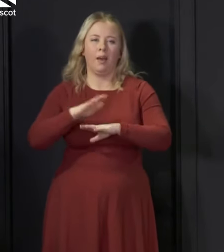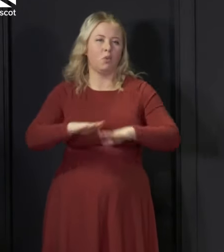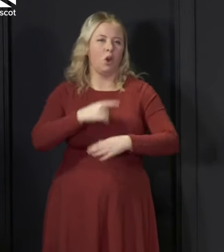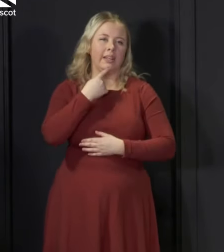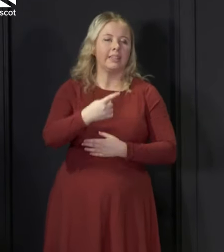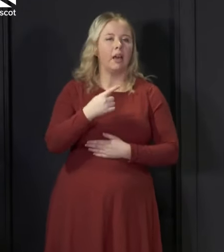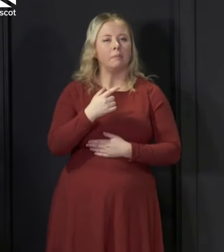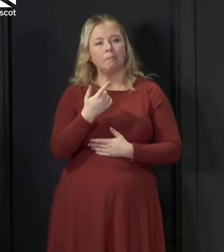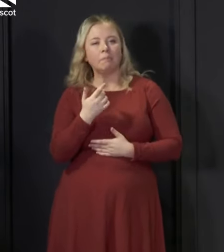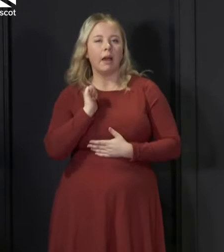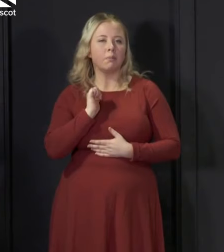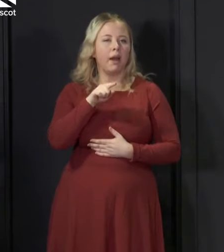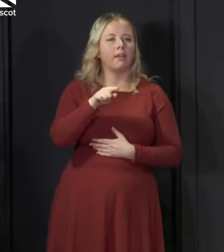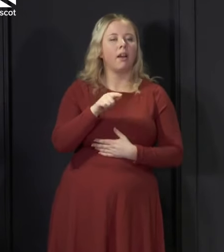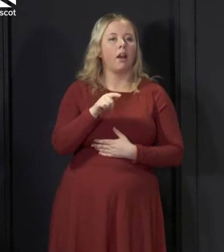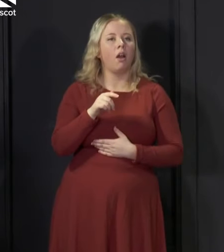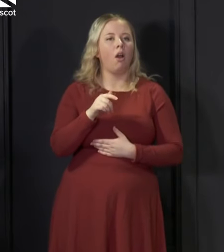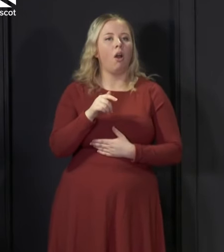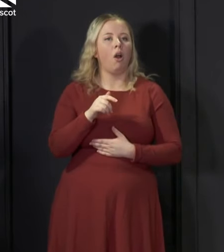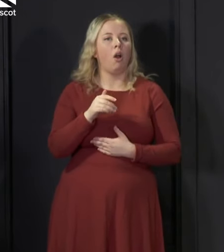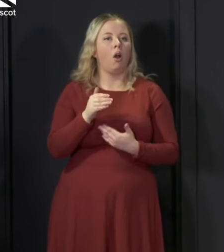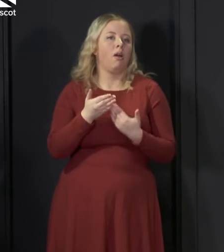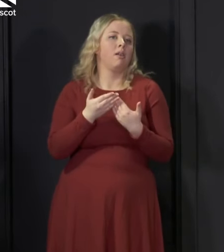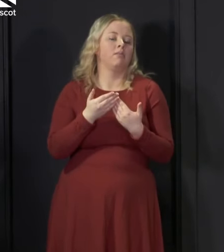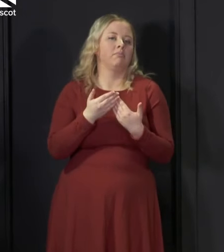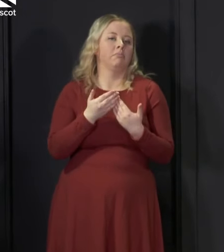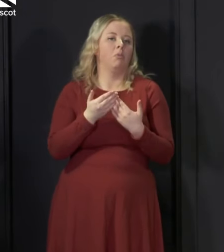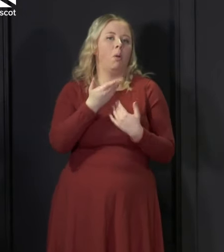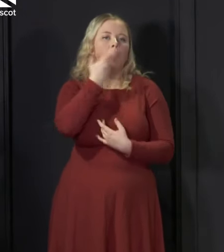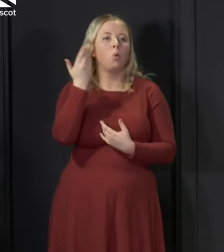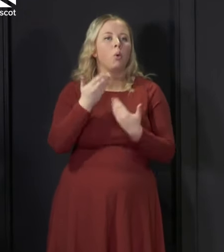and predict that we will not have much more difficult news ahead of us before we feel